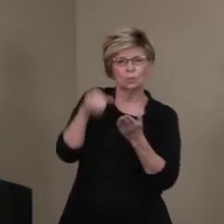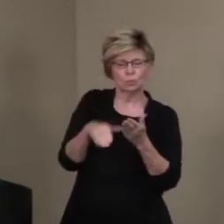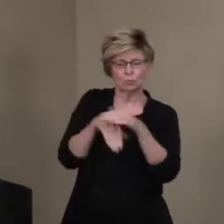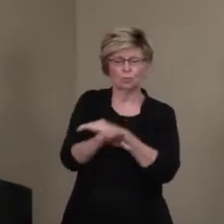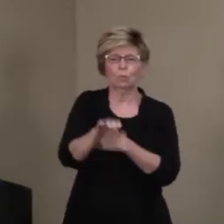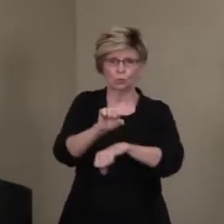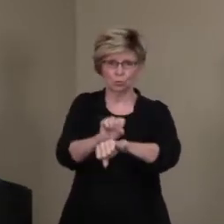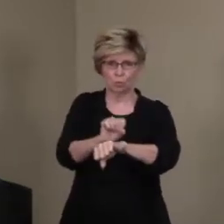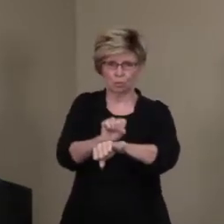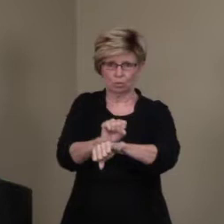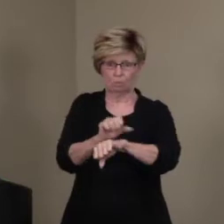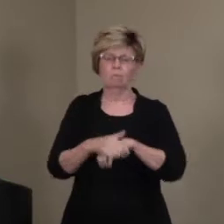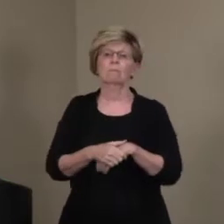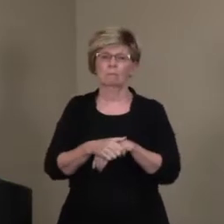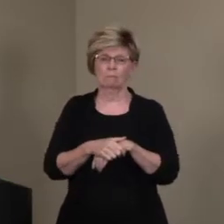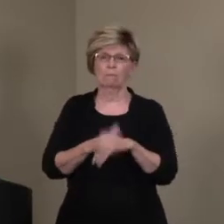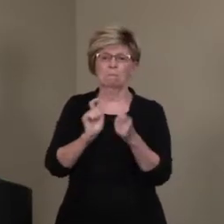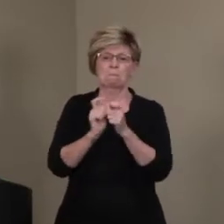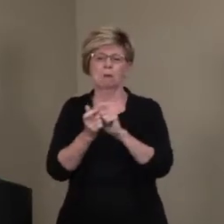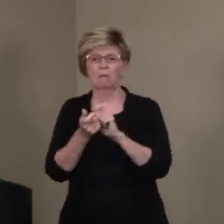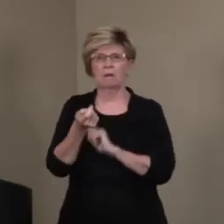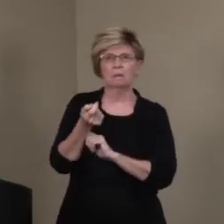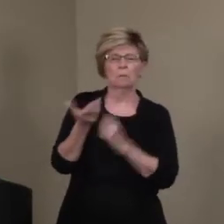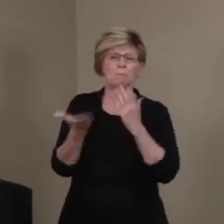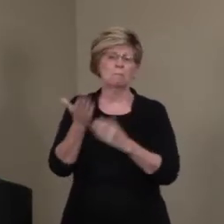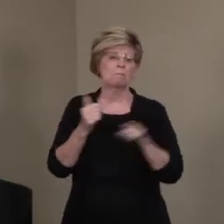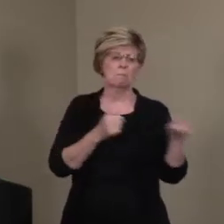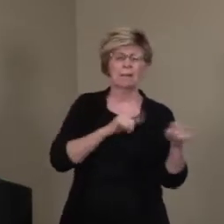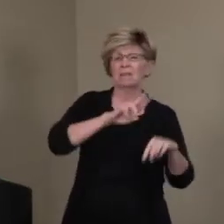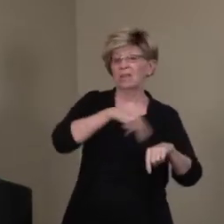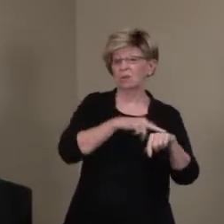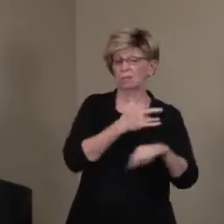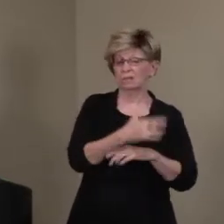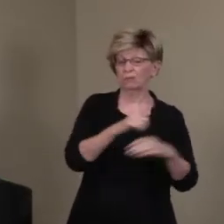sort of adjustment or modification for the student applying to begin their work